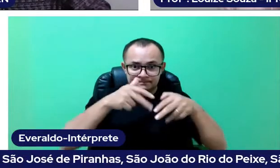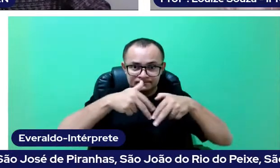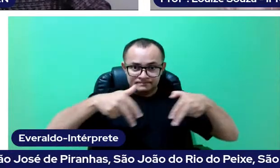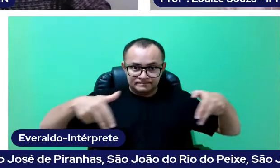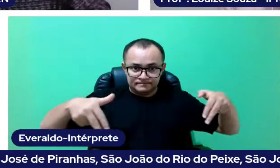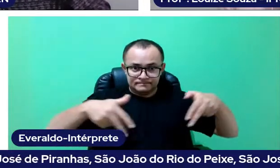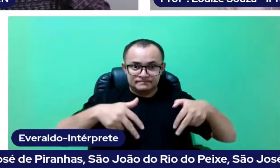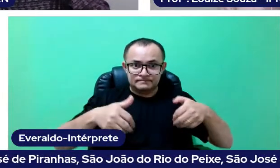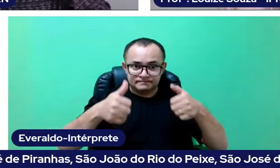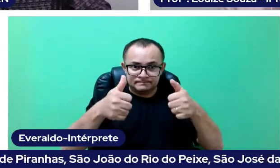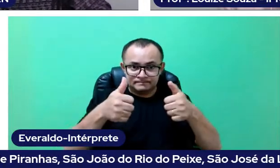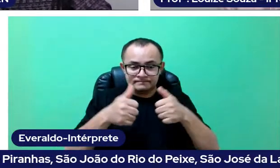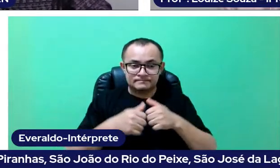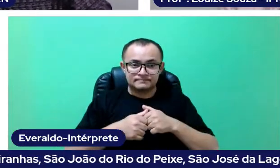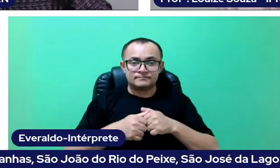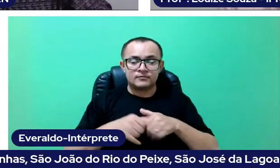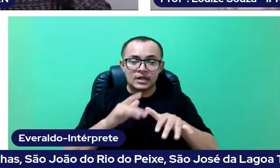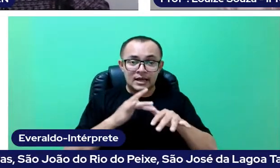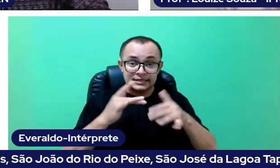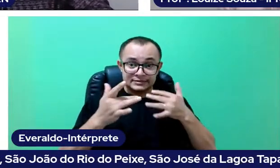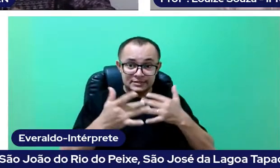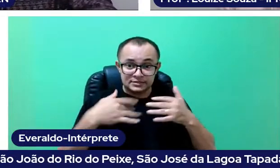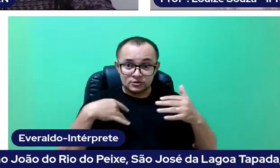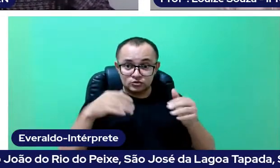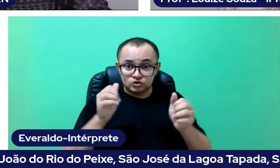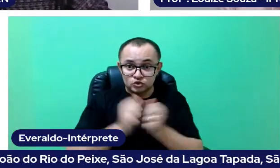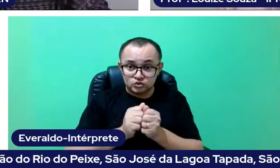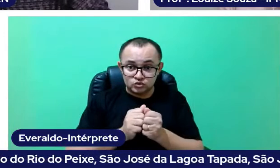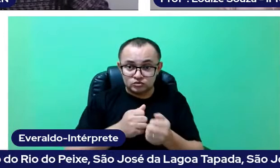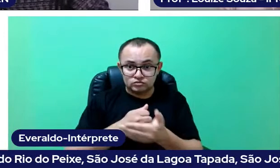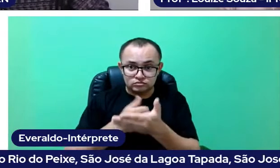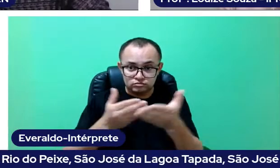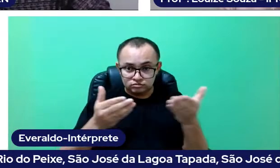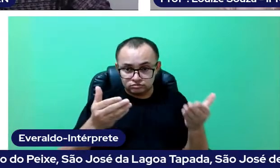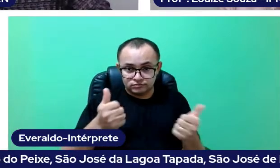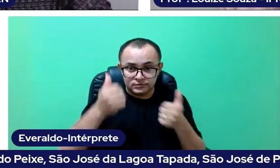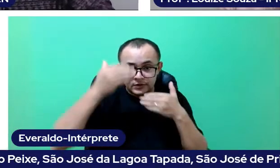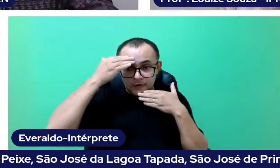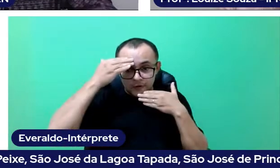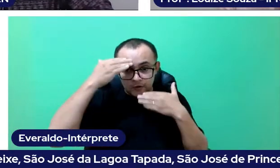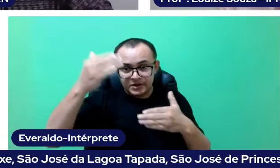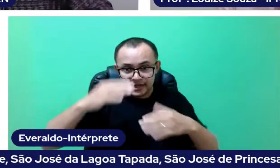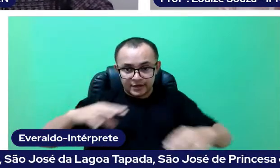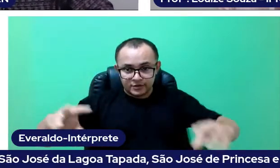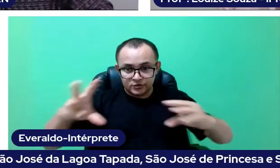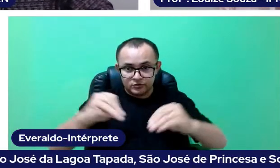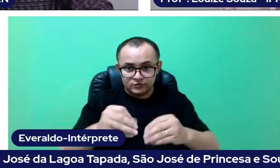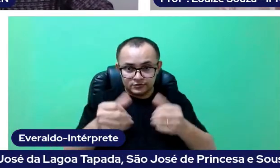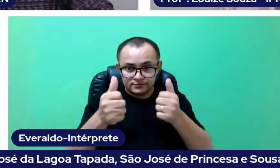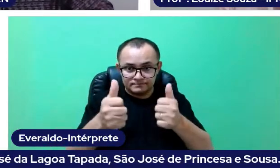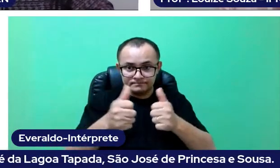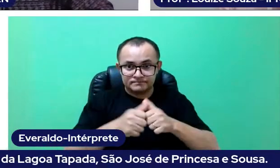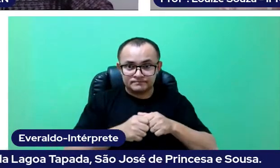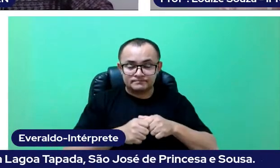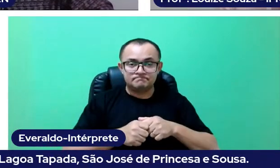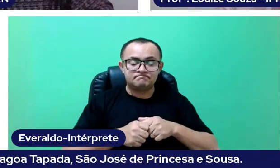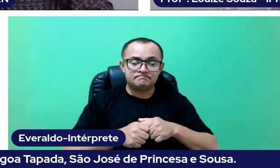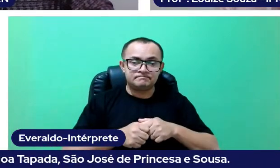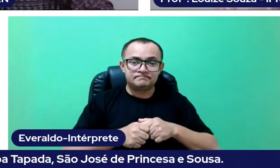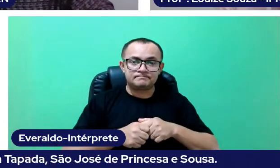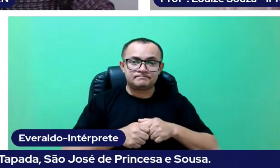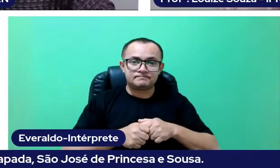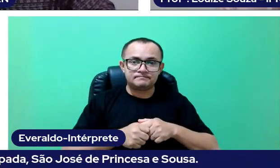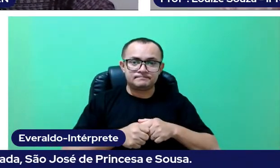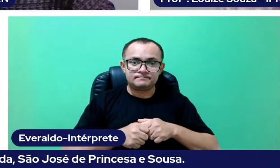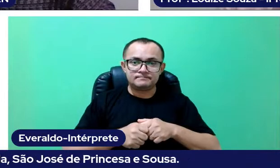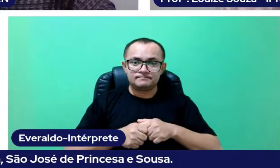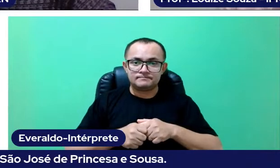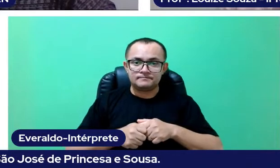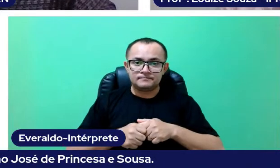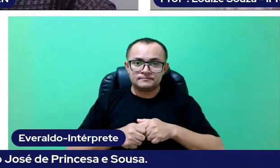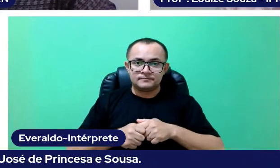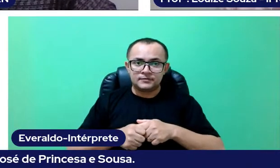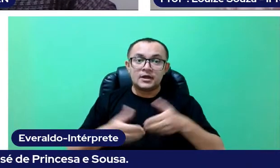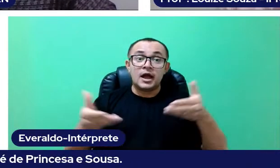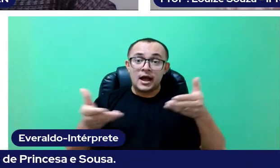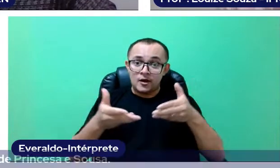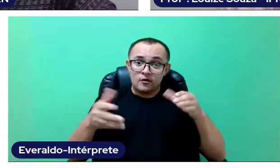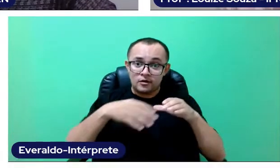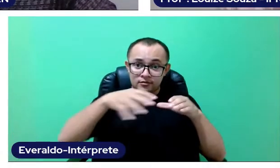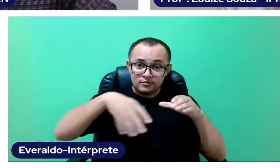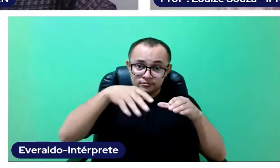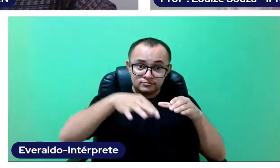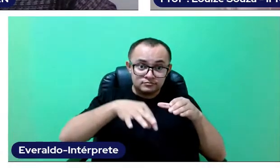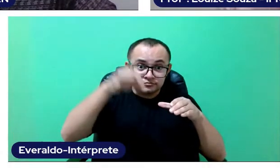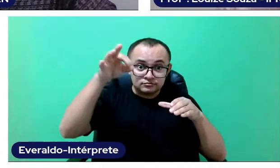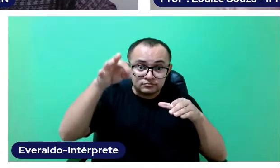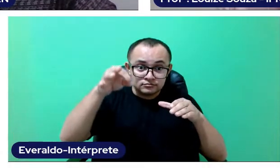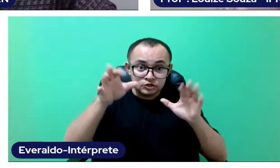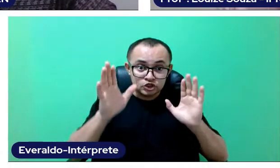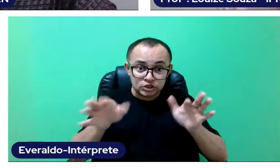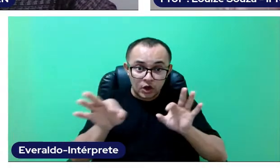These are the cities that are with us, and we thank you all very much. - Now, let's start with our prize draw, right? Our team is ready.